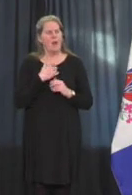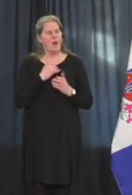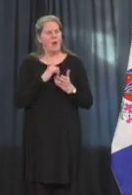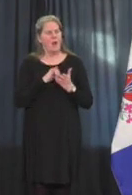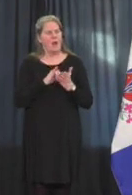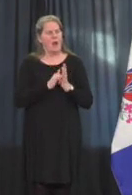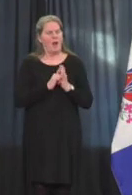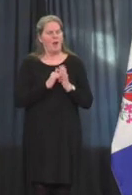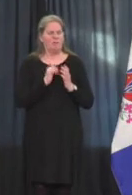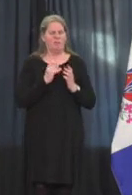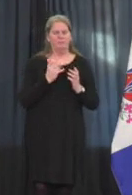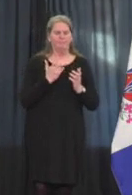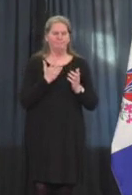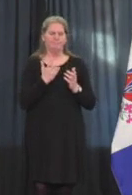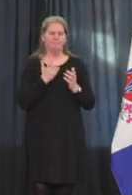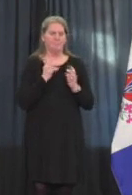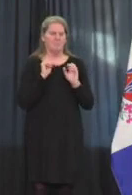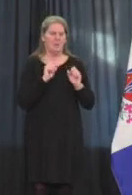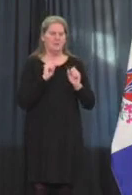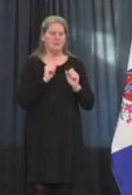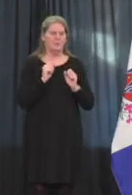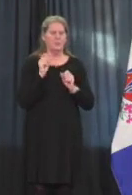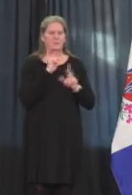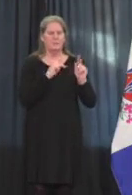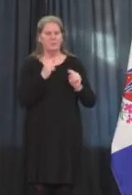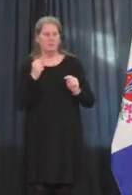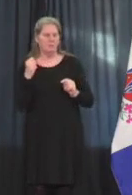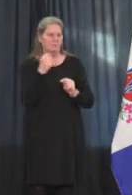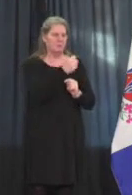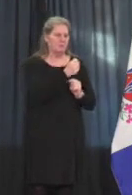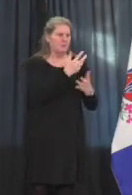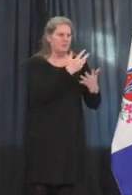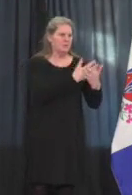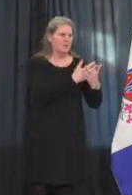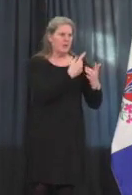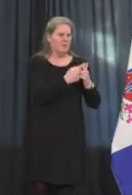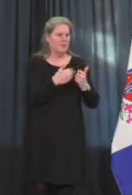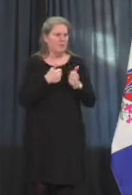GOING TO BE ADJUSTED AS THE POTENTIAL AMOUNT OF MORE PEOPLE ARE INJECTED INTO THE SYSTEM